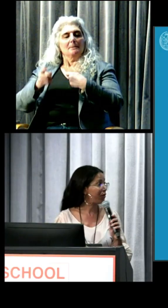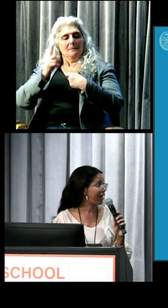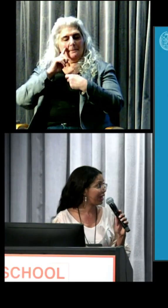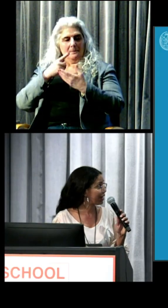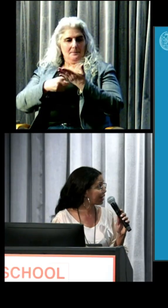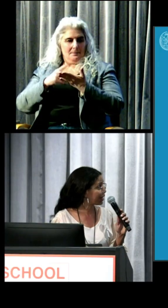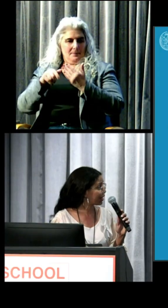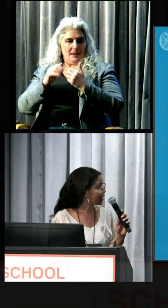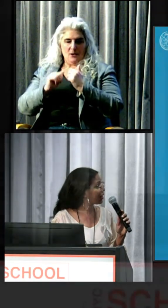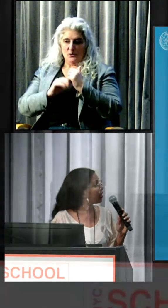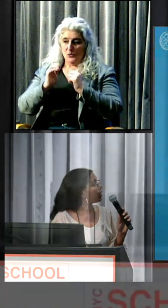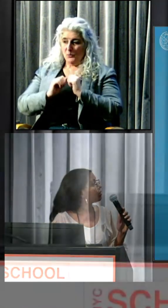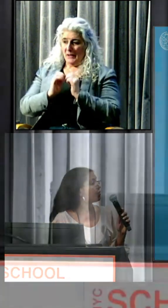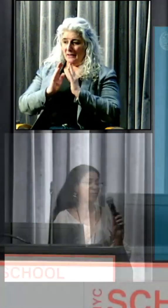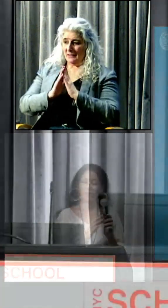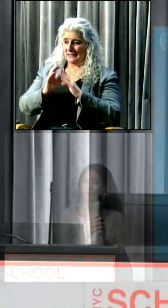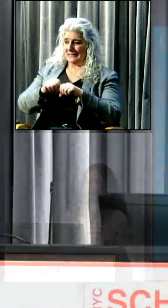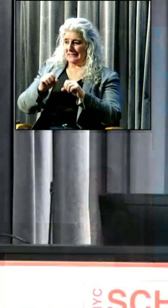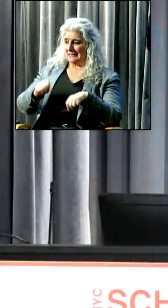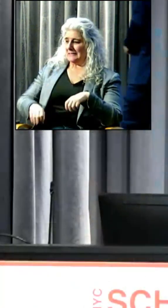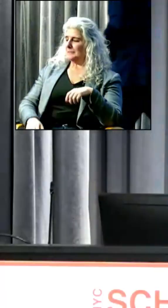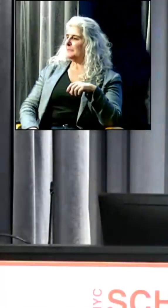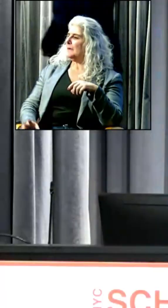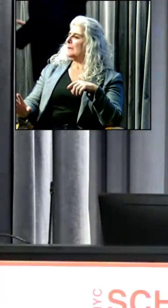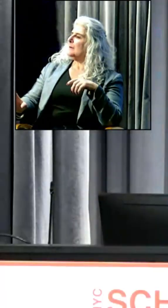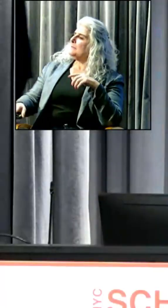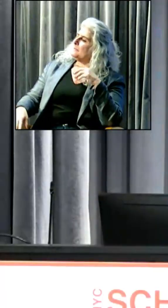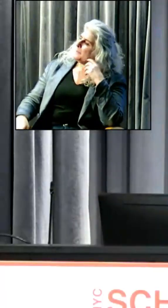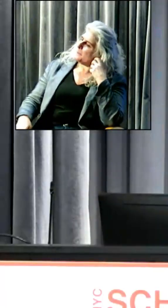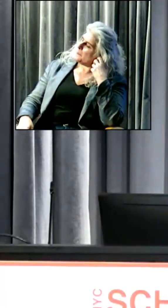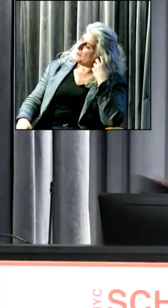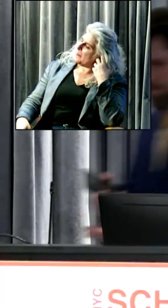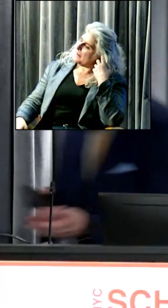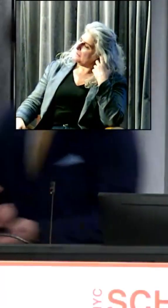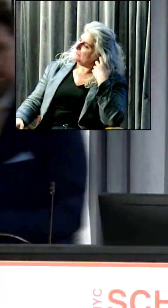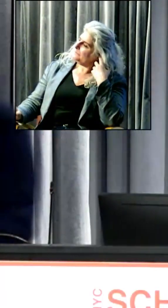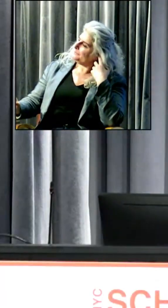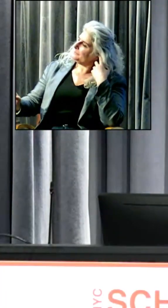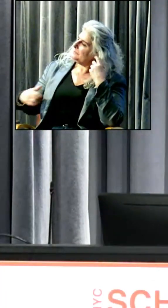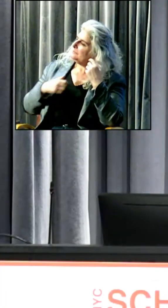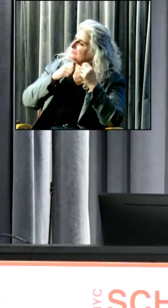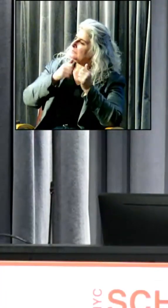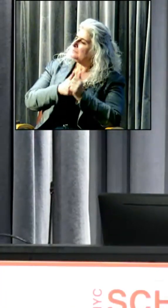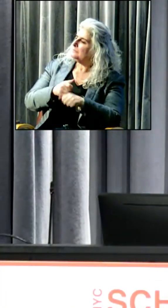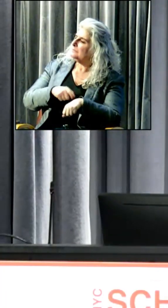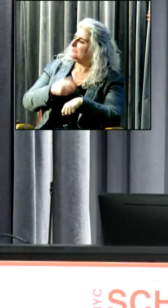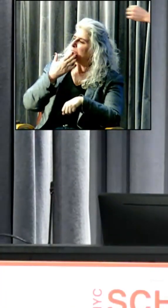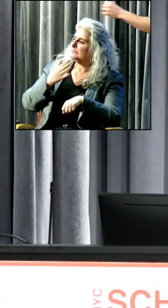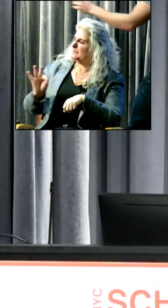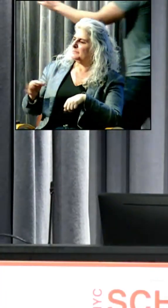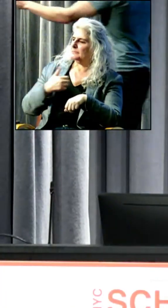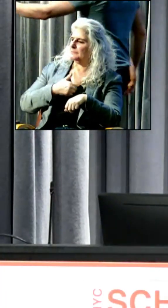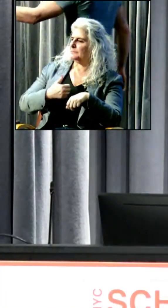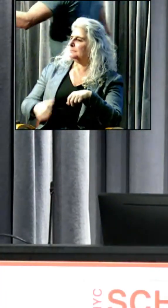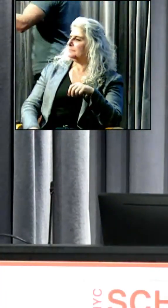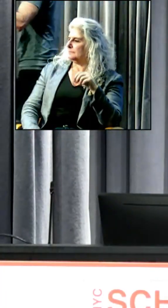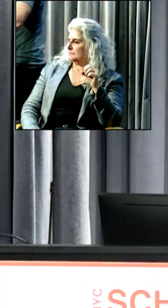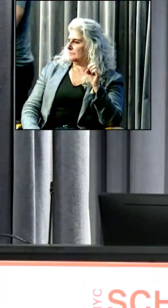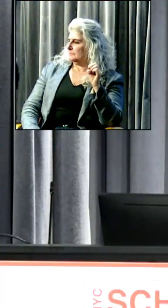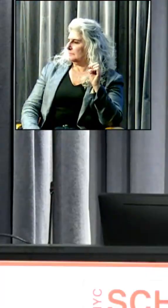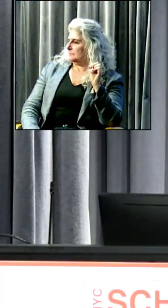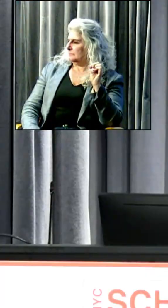as best we could estimate an amount of waste generated for a specific block type, taking into